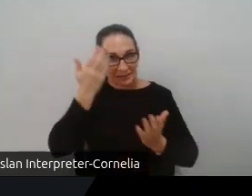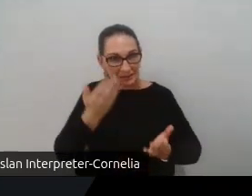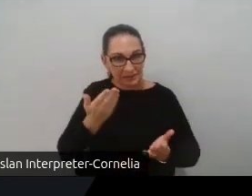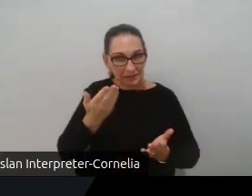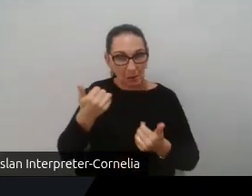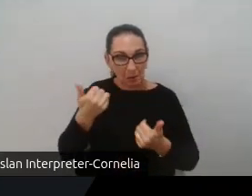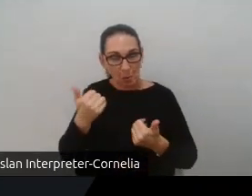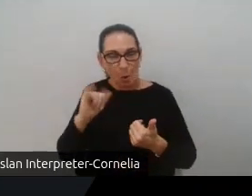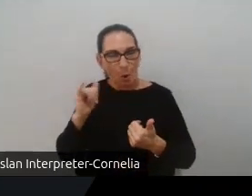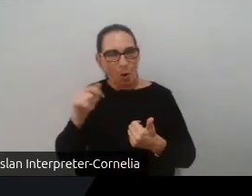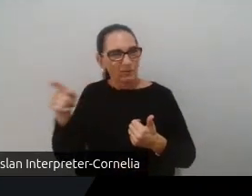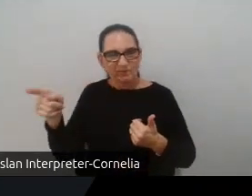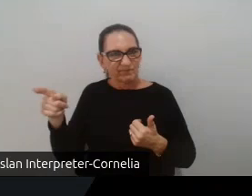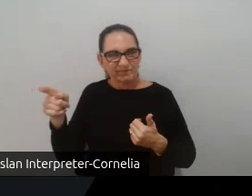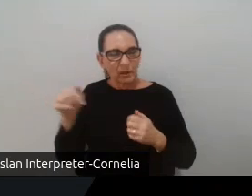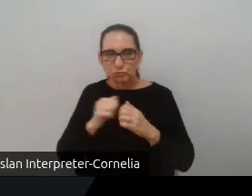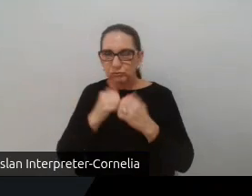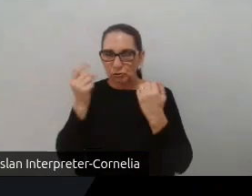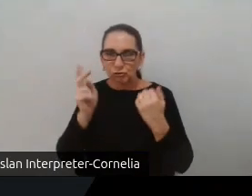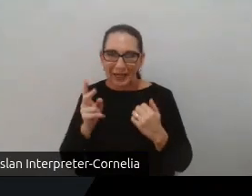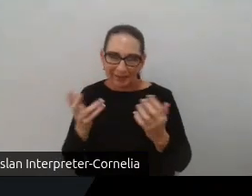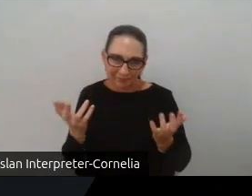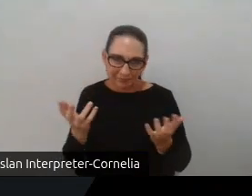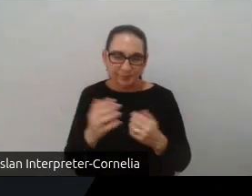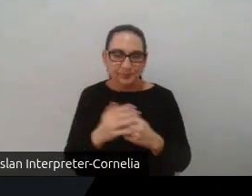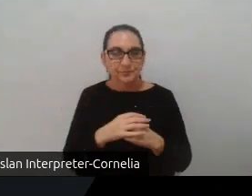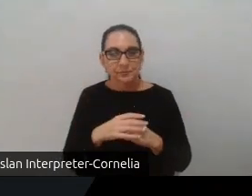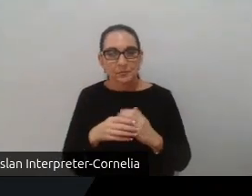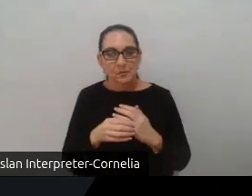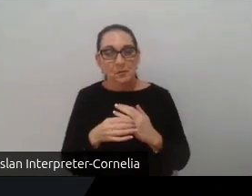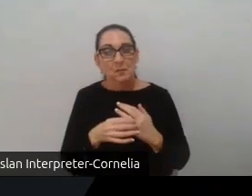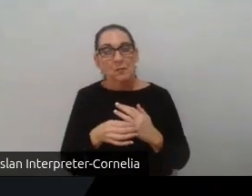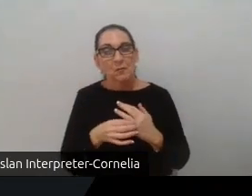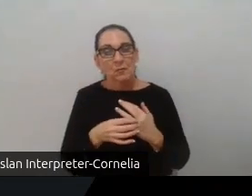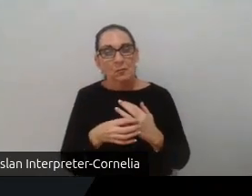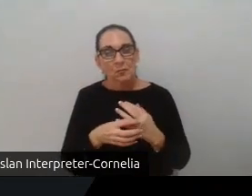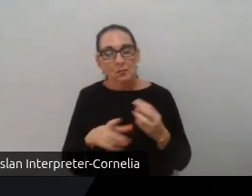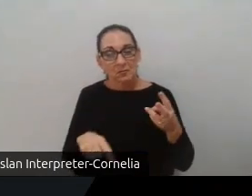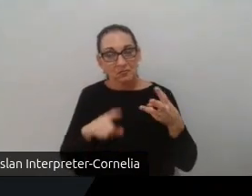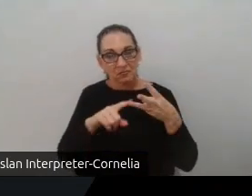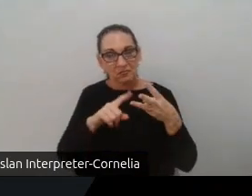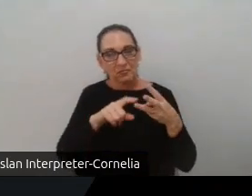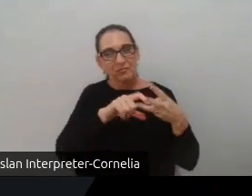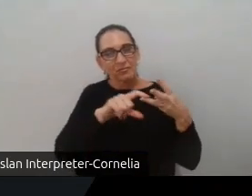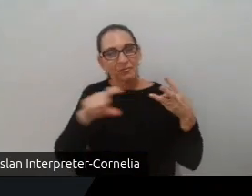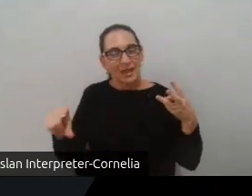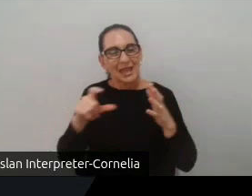of written permission or not. Um we can then have the section of again details of variation. Um the